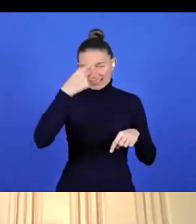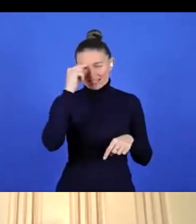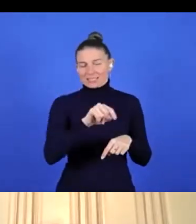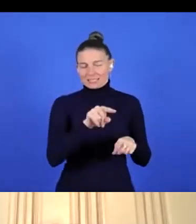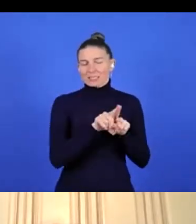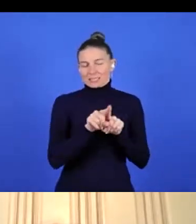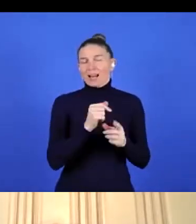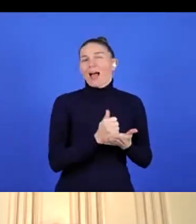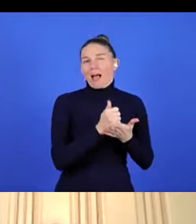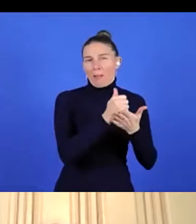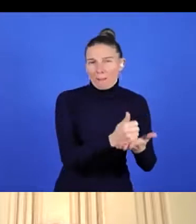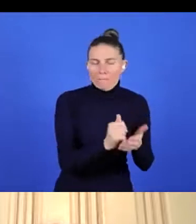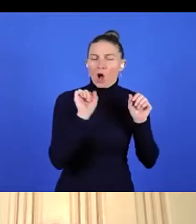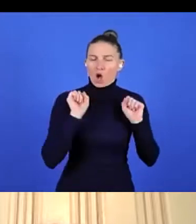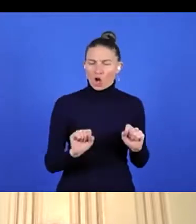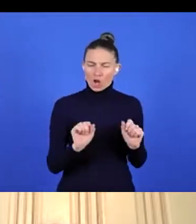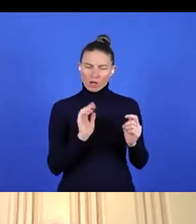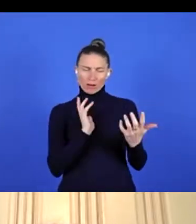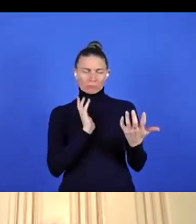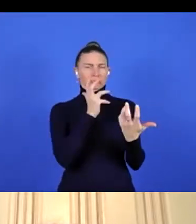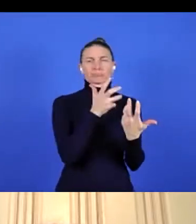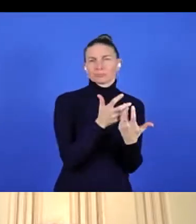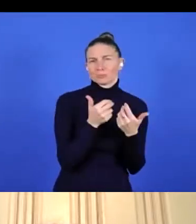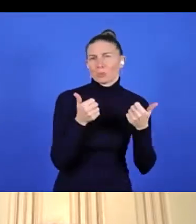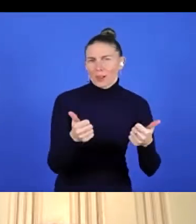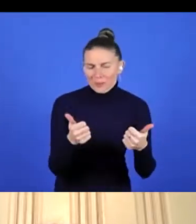it was relatively easy for us to pay attention to class. I think that is